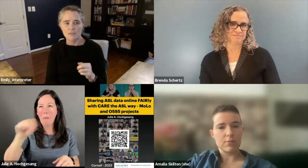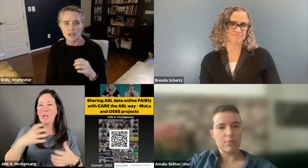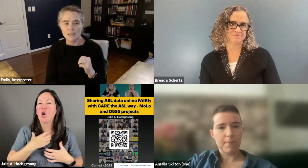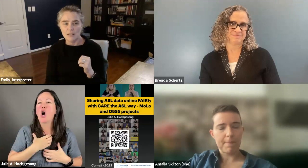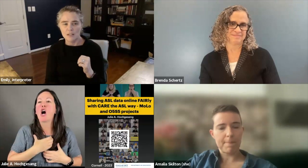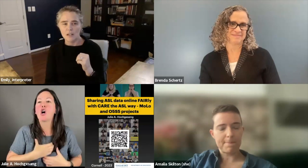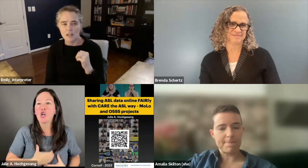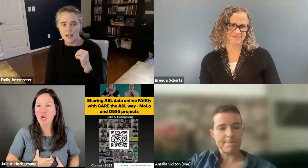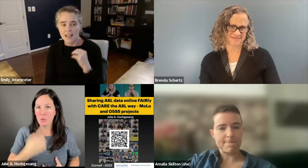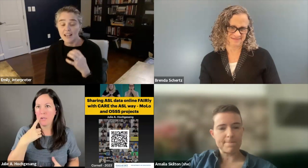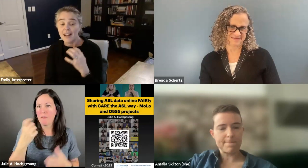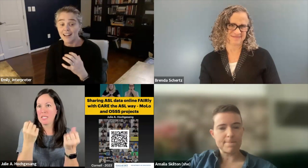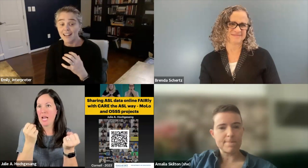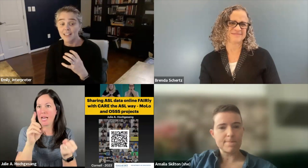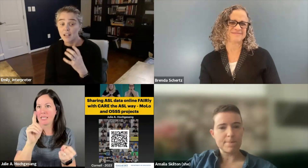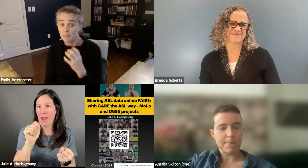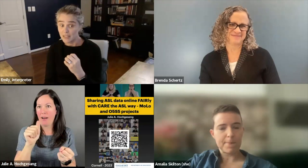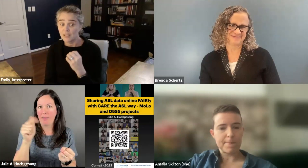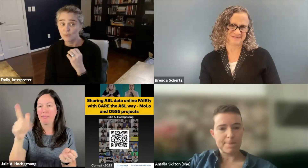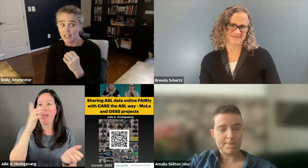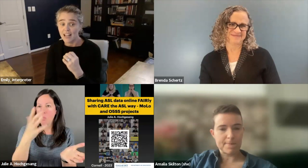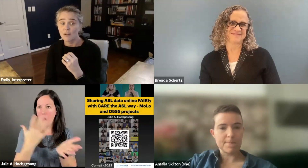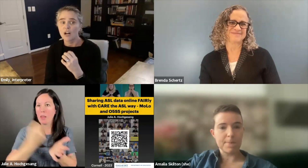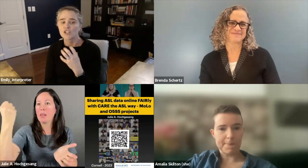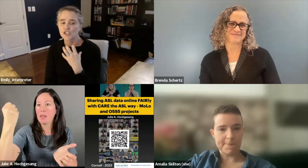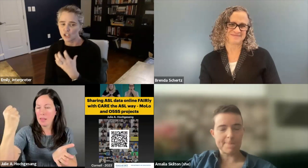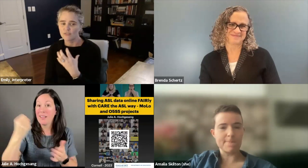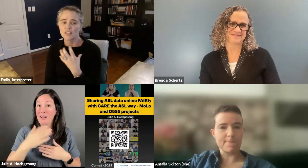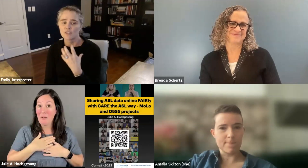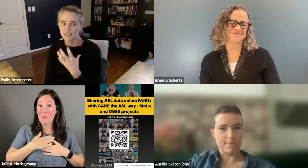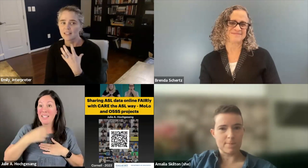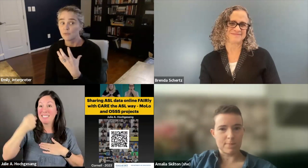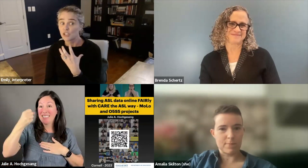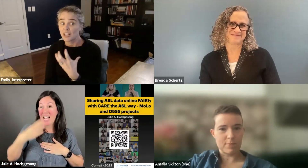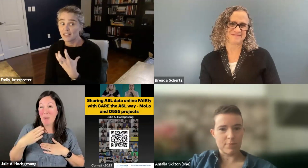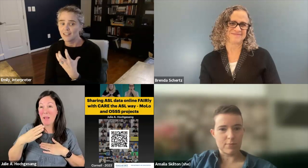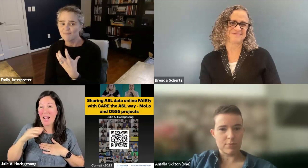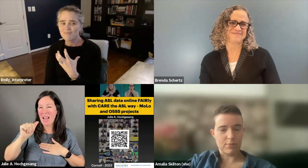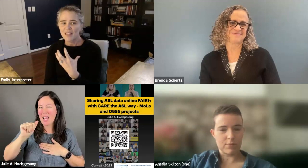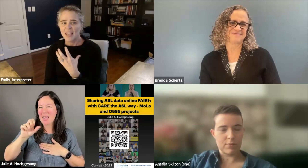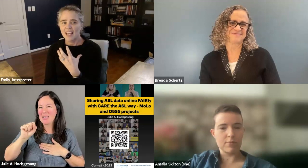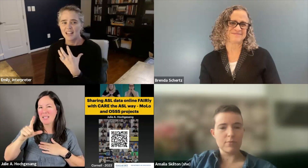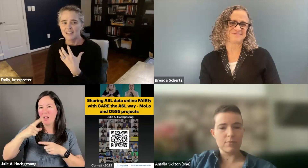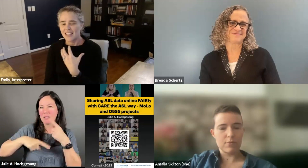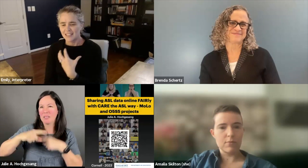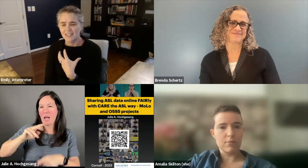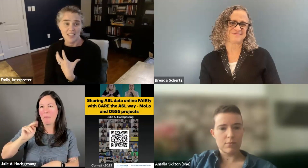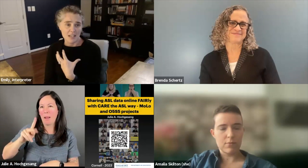AI companies right now are starving for sign language data and the ASL sign